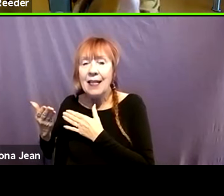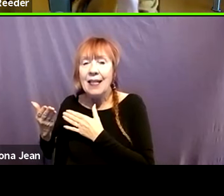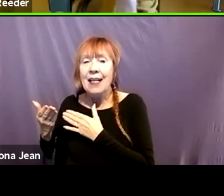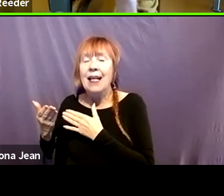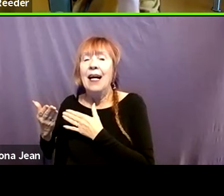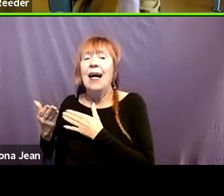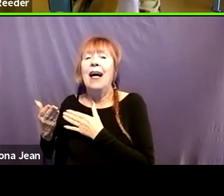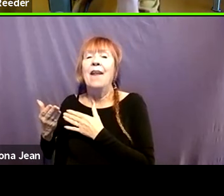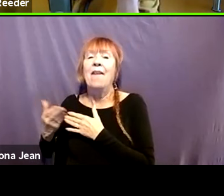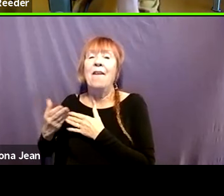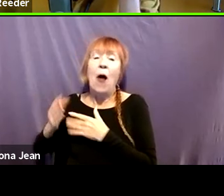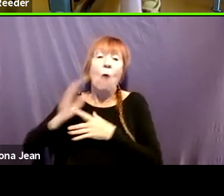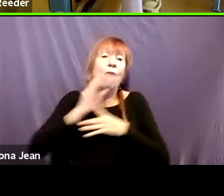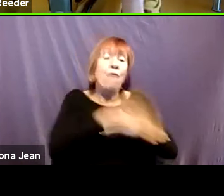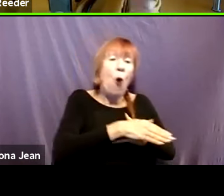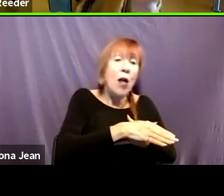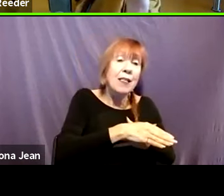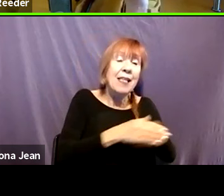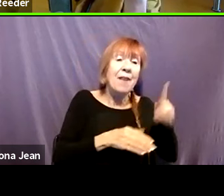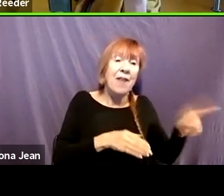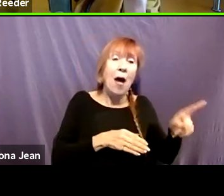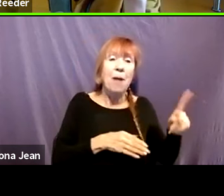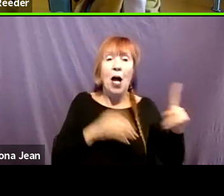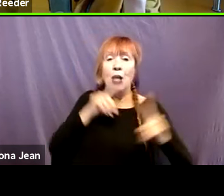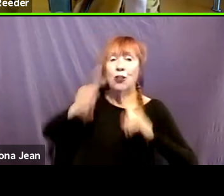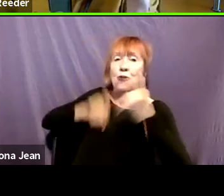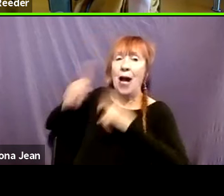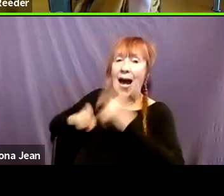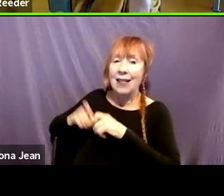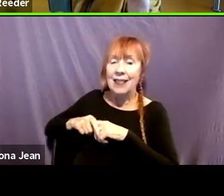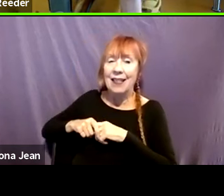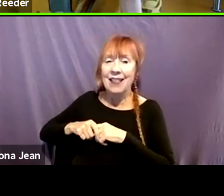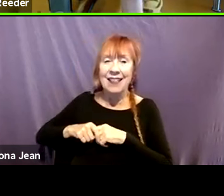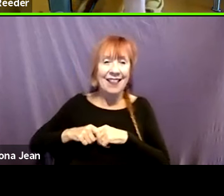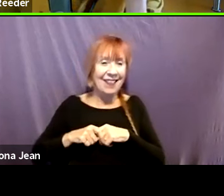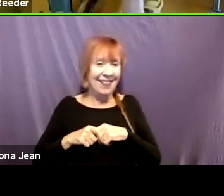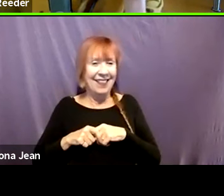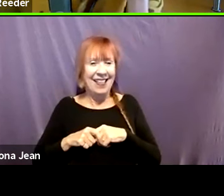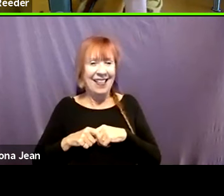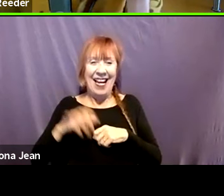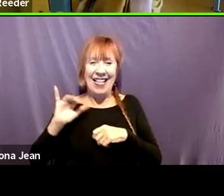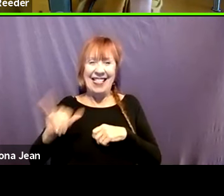Is that just a really Machiavellian concept, or is that something where people are like,